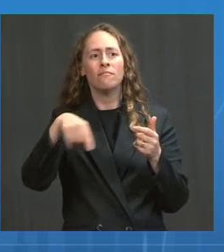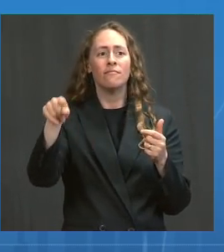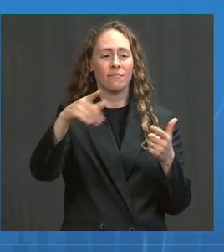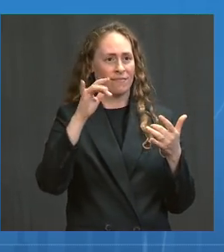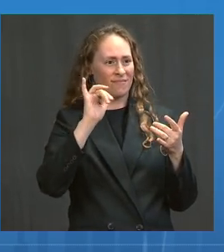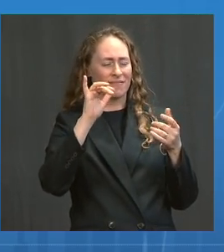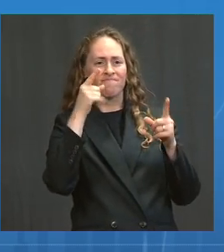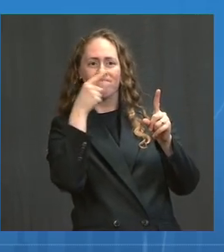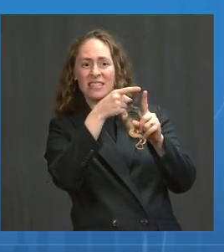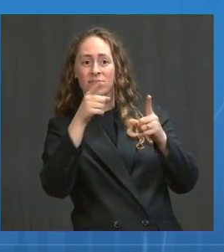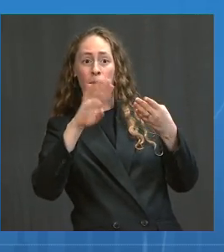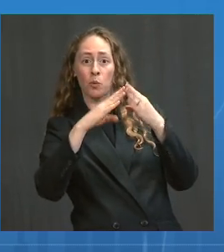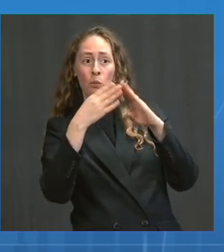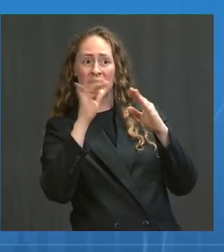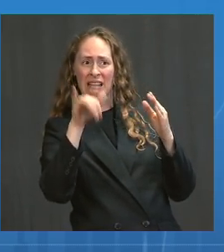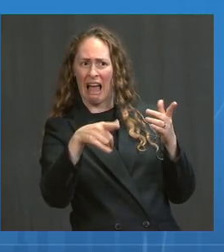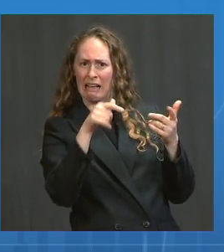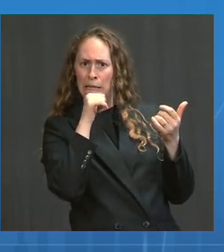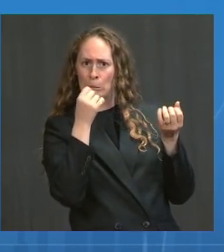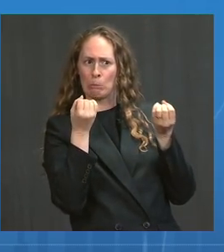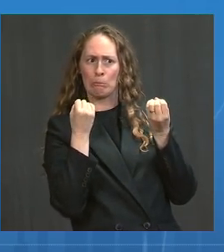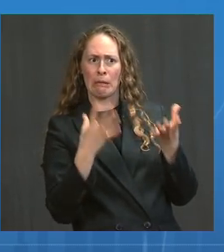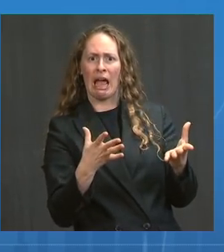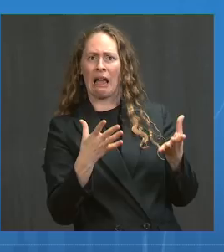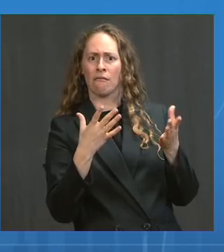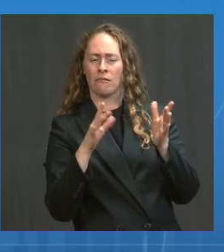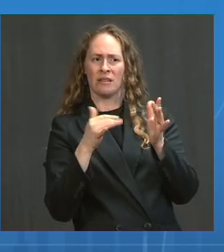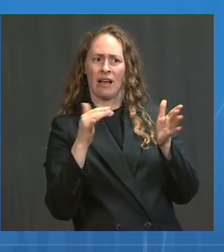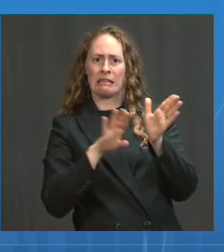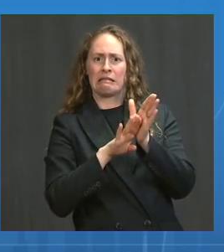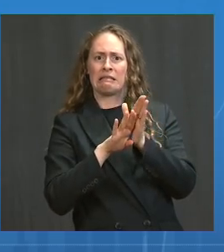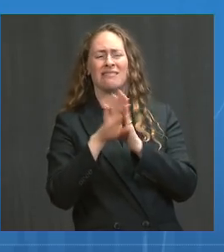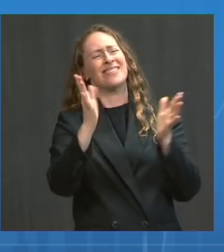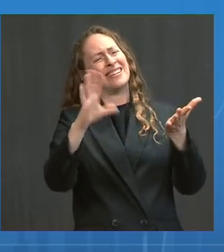with low vaccine coverage, to roll up their sleeves and get vaccinated.